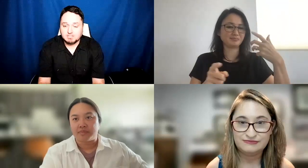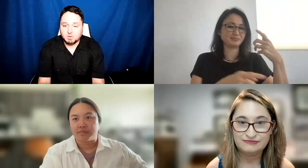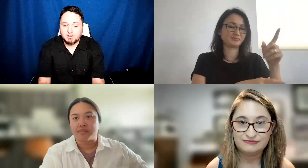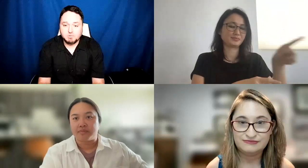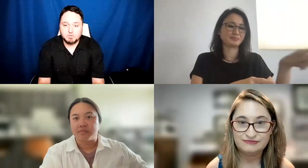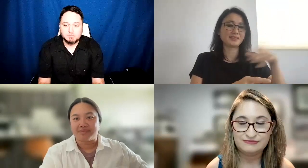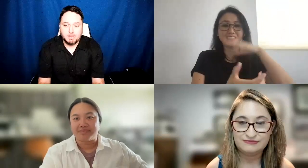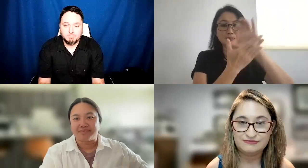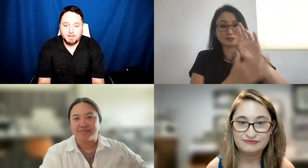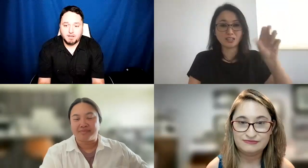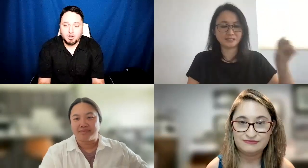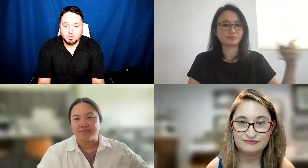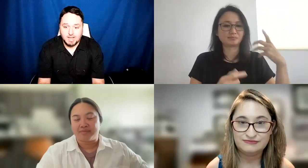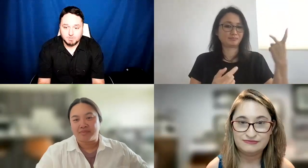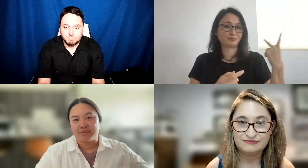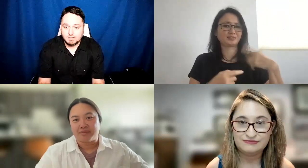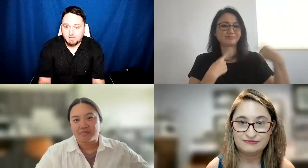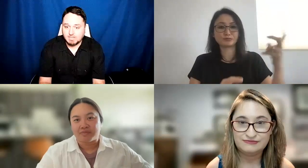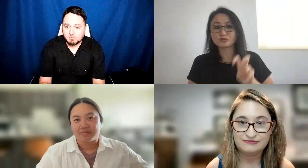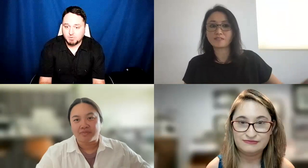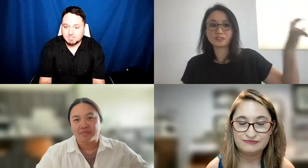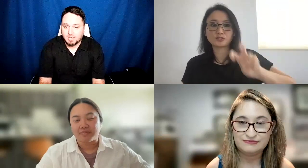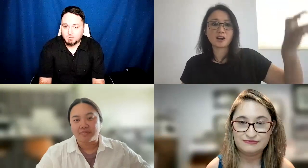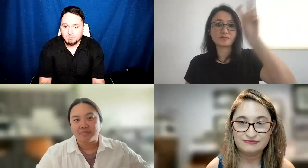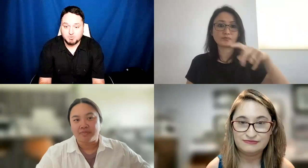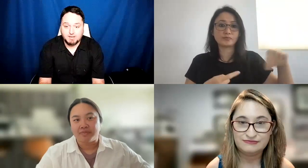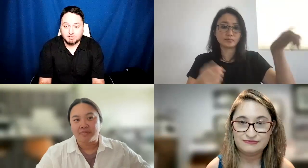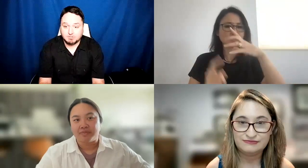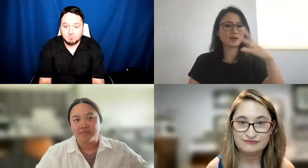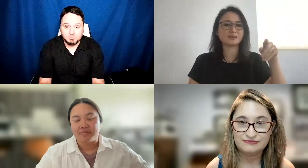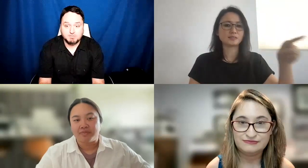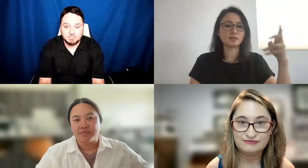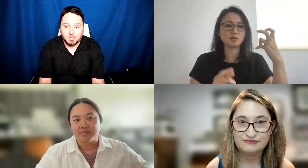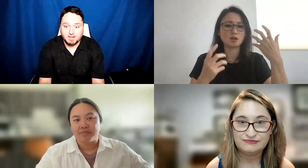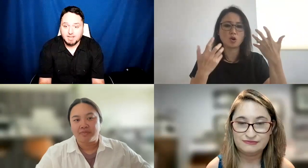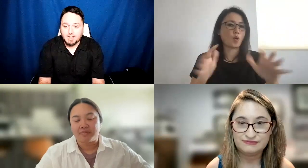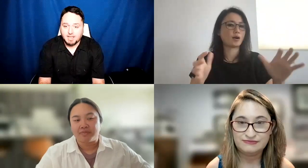So we actually were inspired by our travels because my husband, Russ and I, we travel a lot,